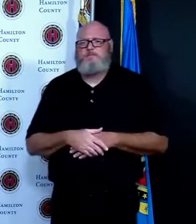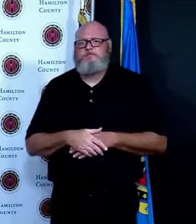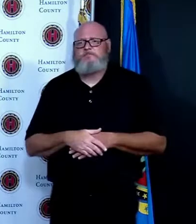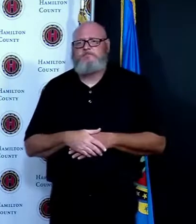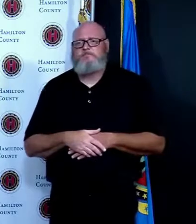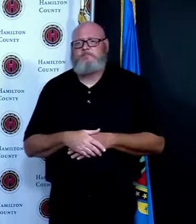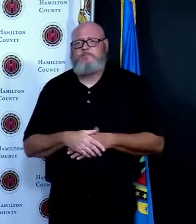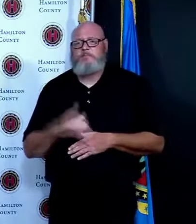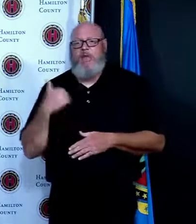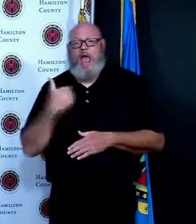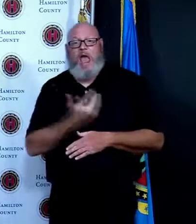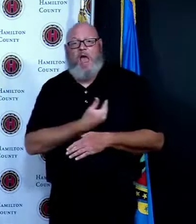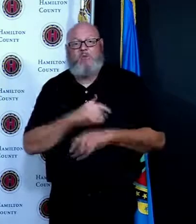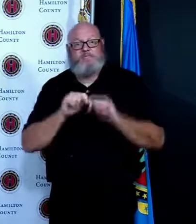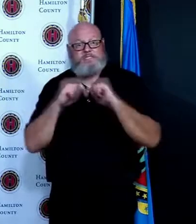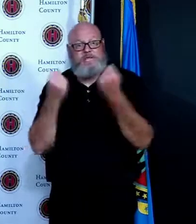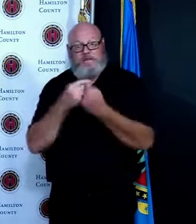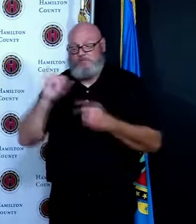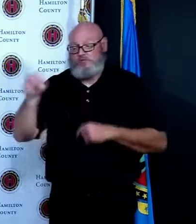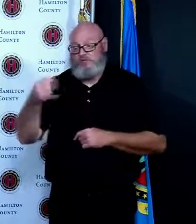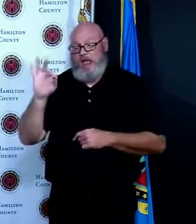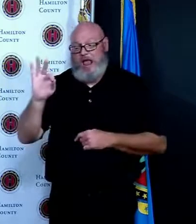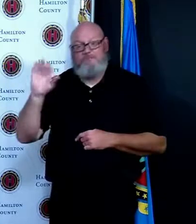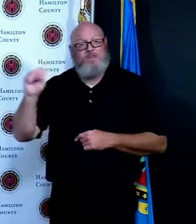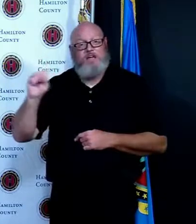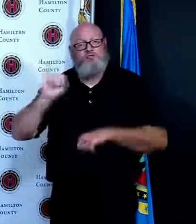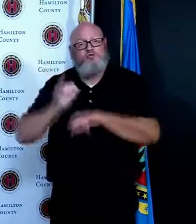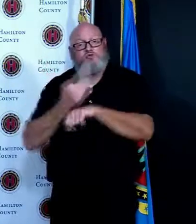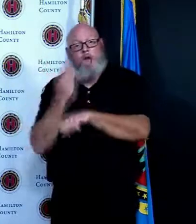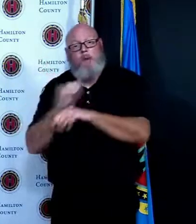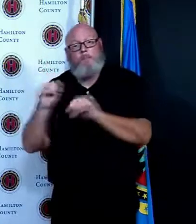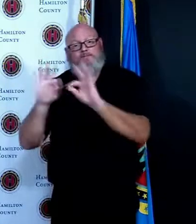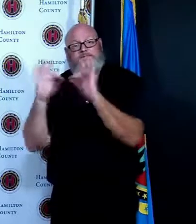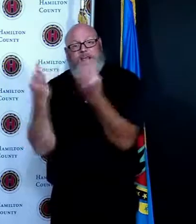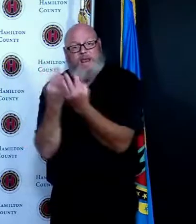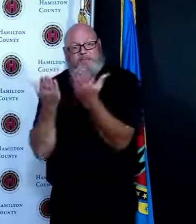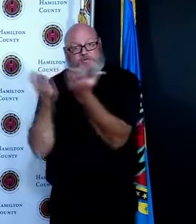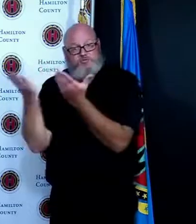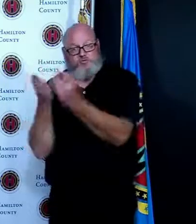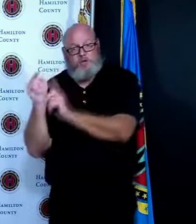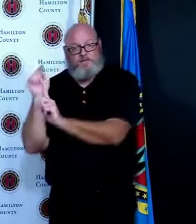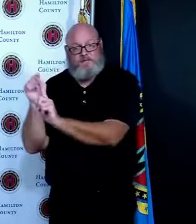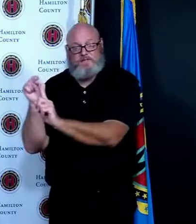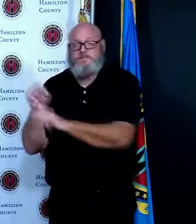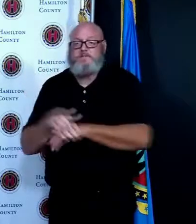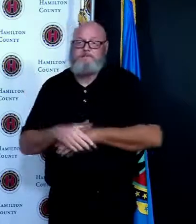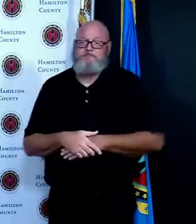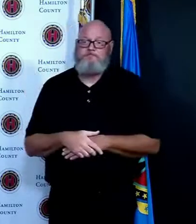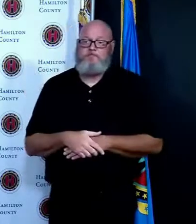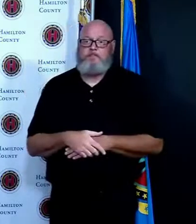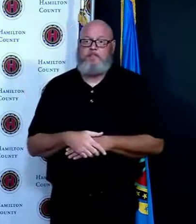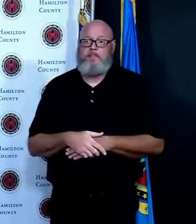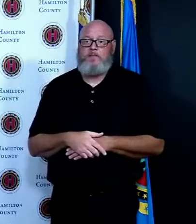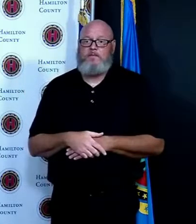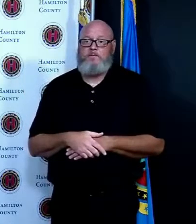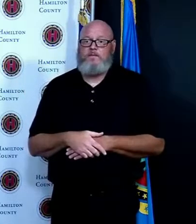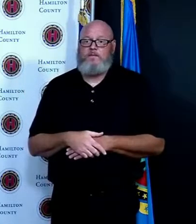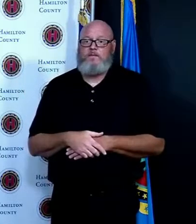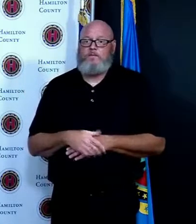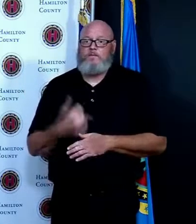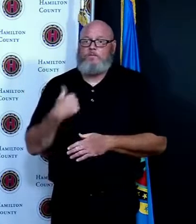one is a we have many training providers in our community to help to help people that need to get